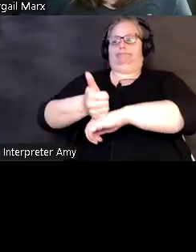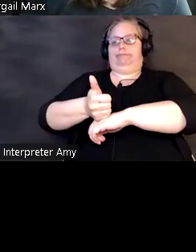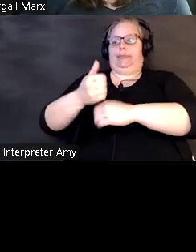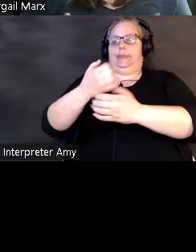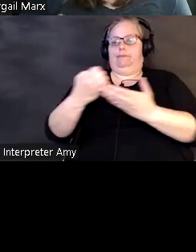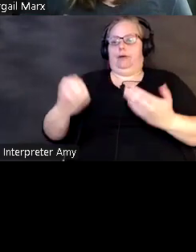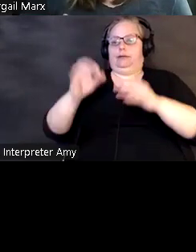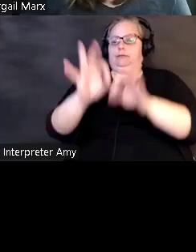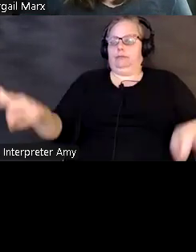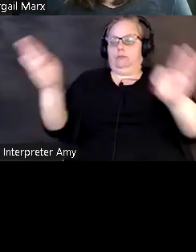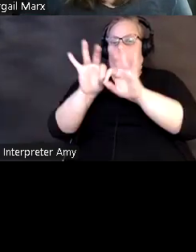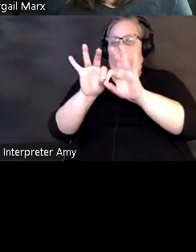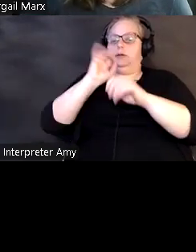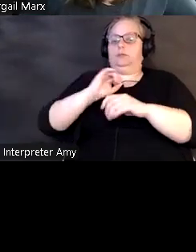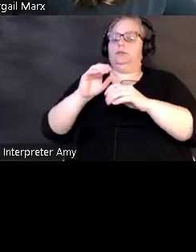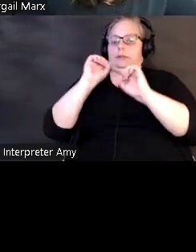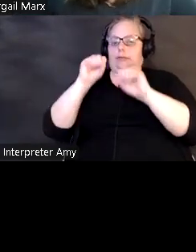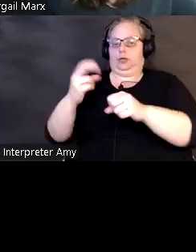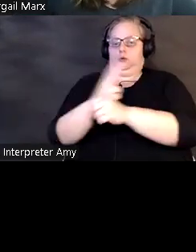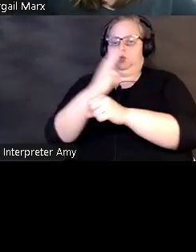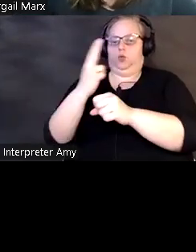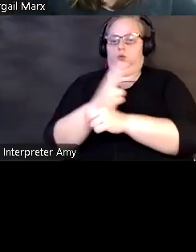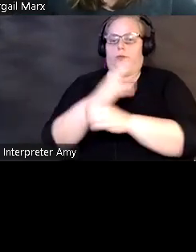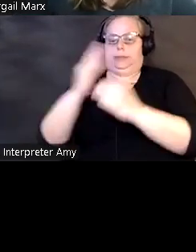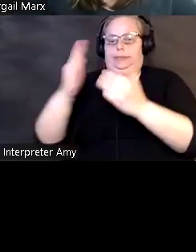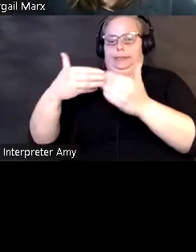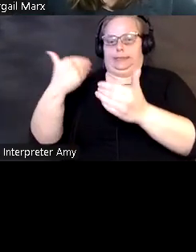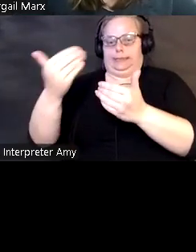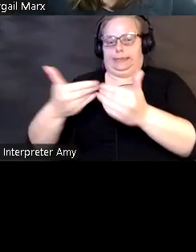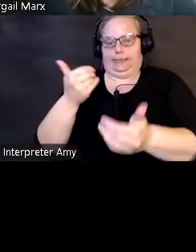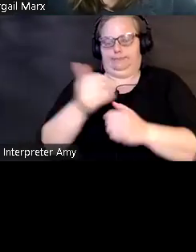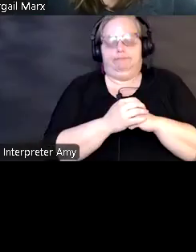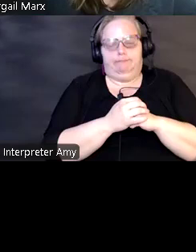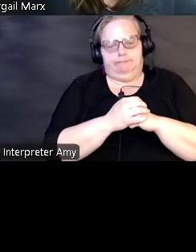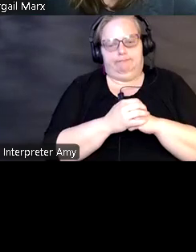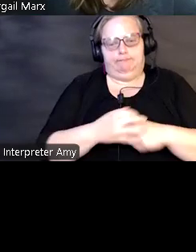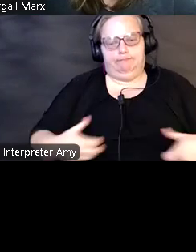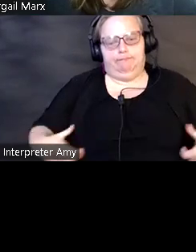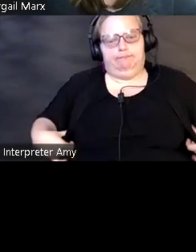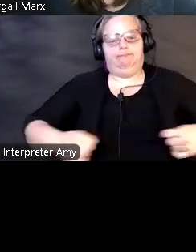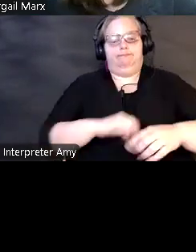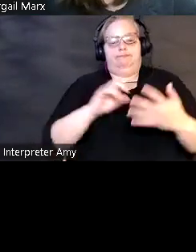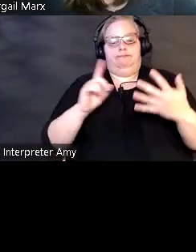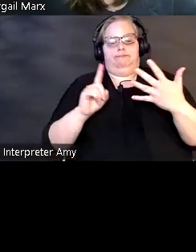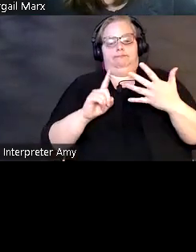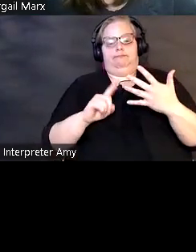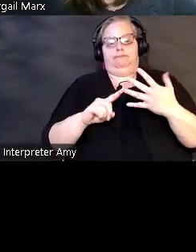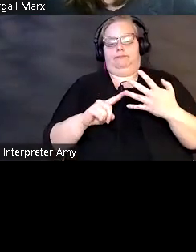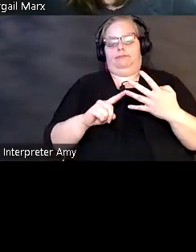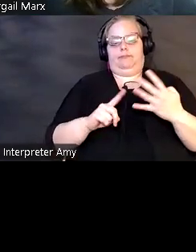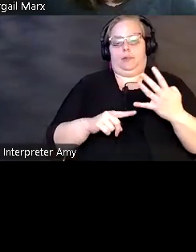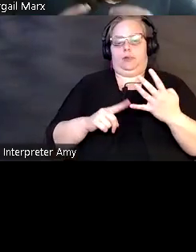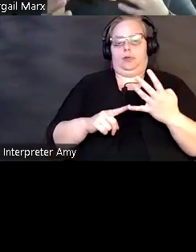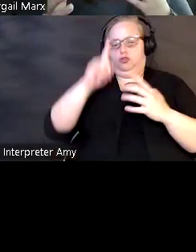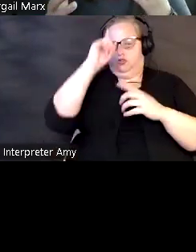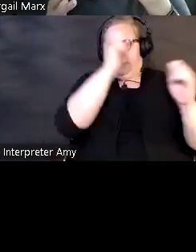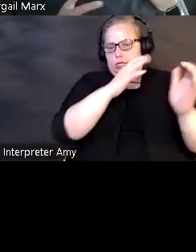So this is another operational competency. Strategic competency is thinking about kind of